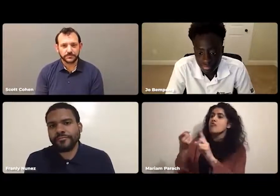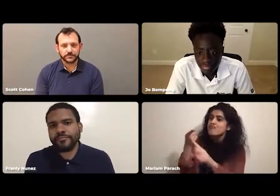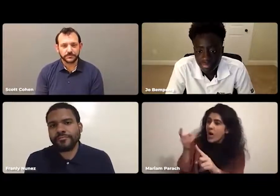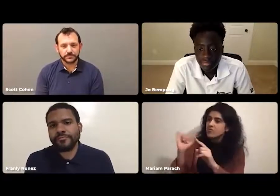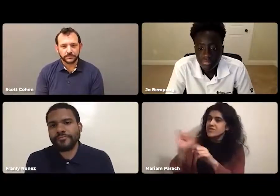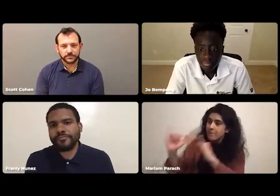more power.